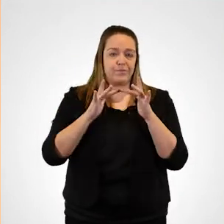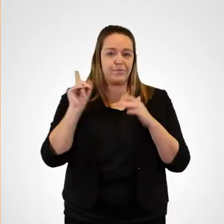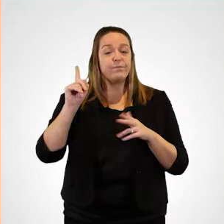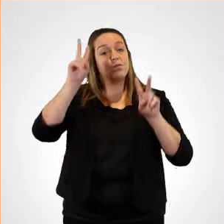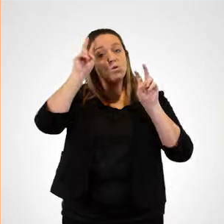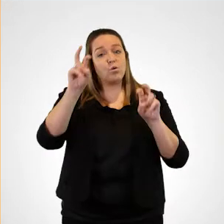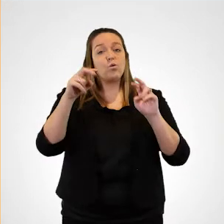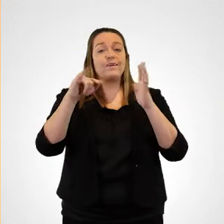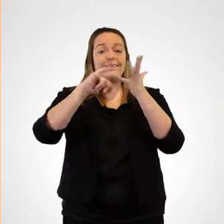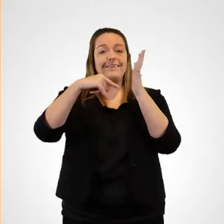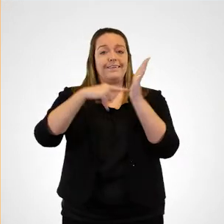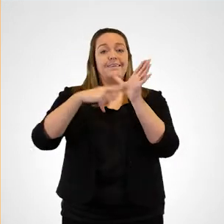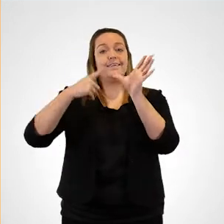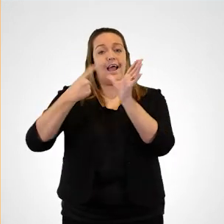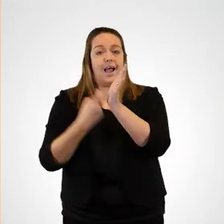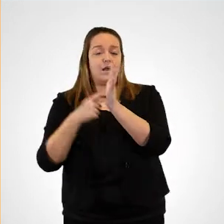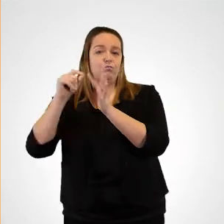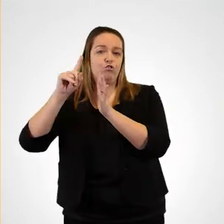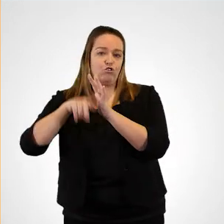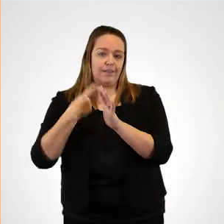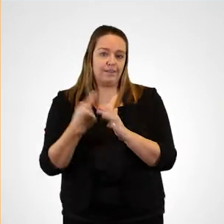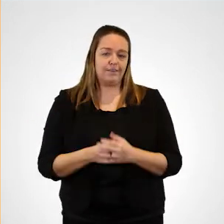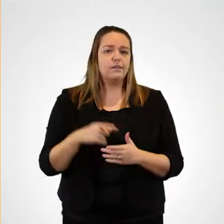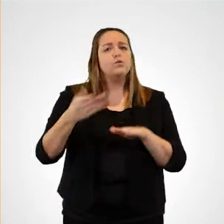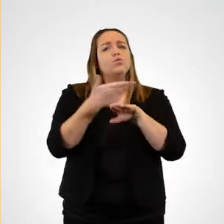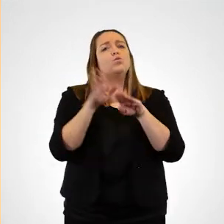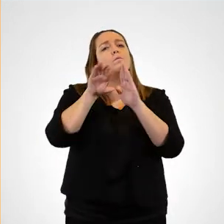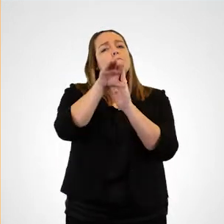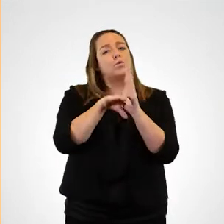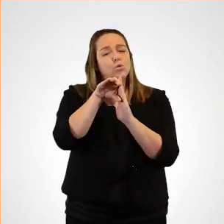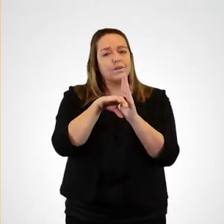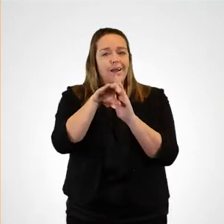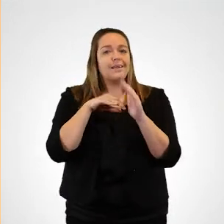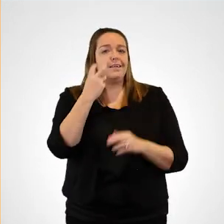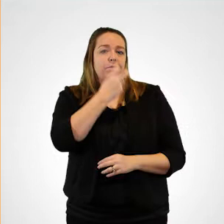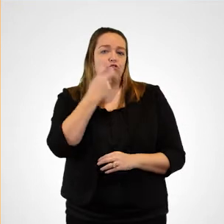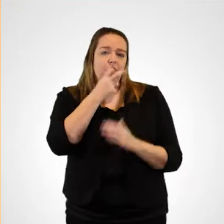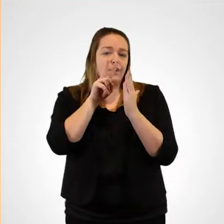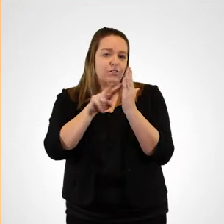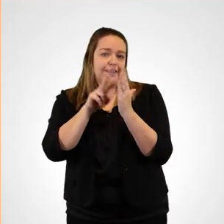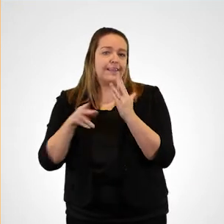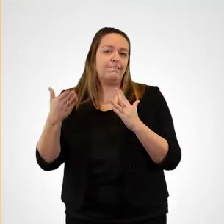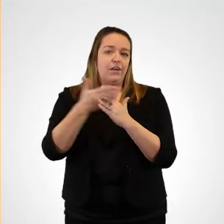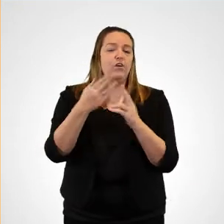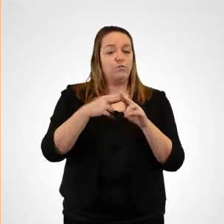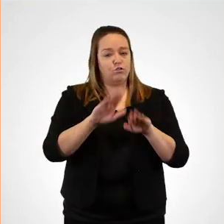It's called the STaR project and, as you can see, it's a new Computer-Based Speechreading and Reading Intervention for Deaf Children.